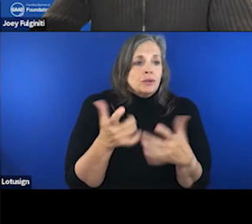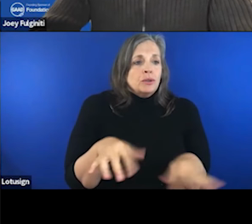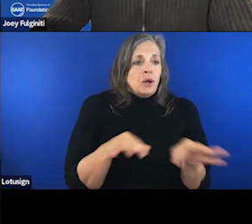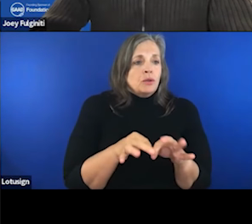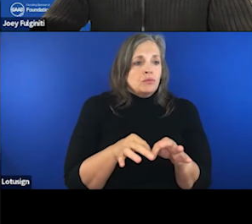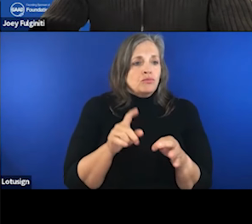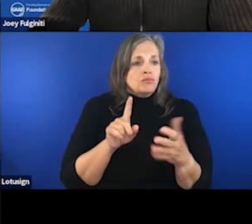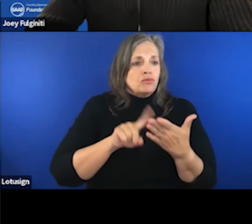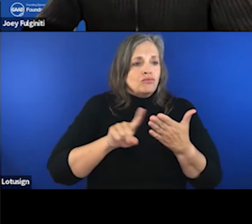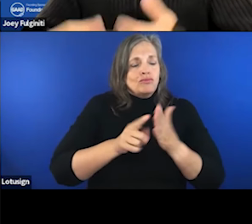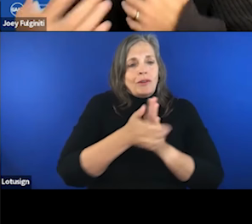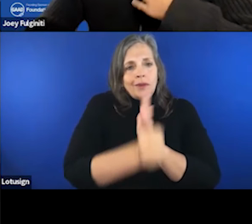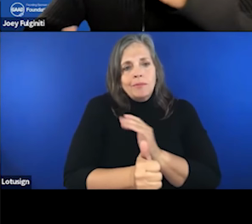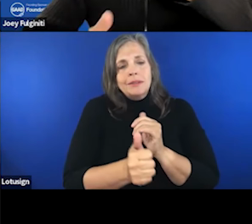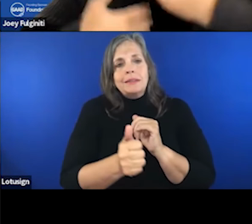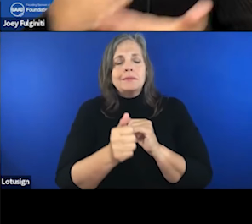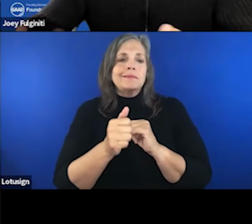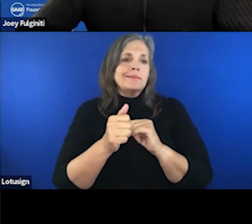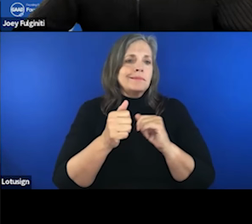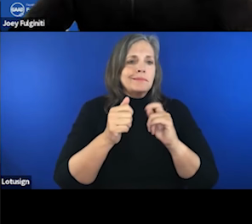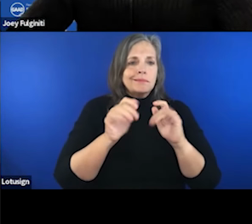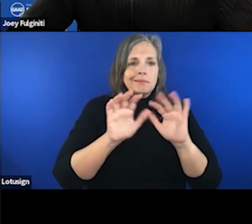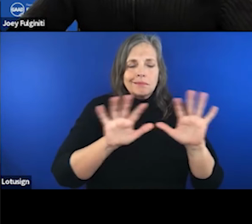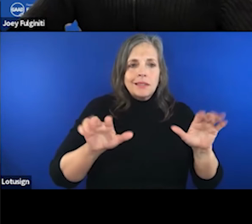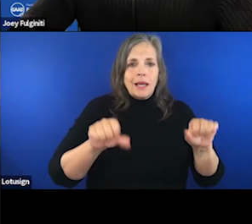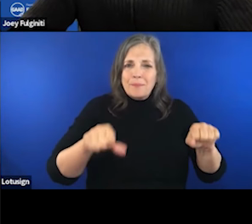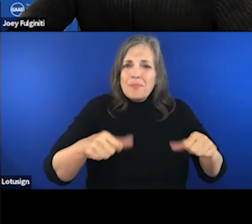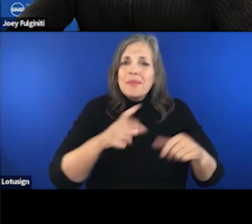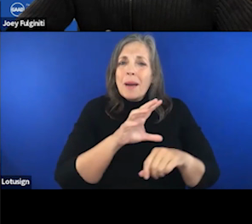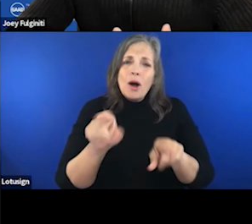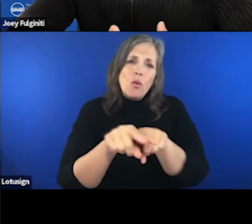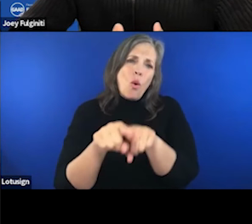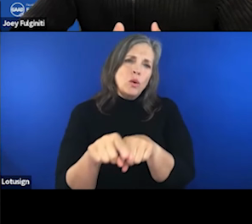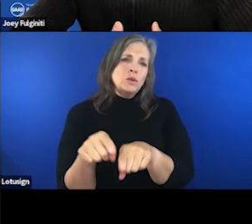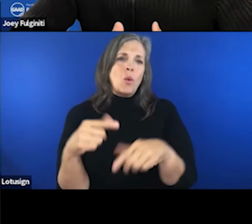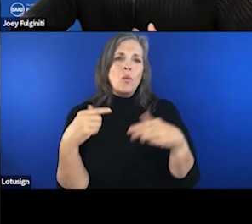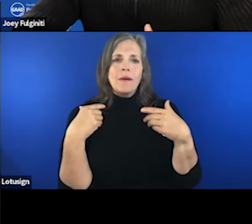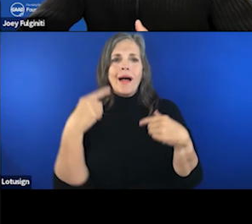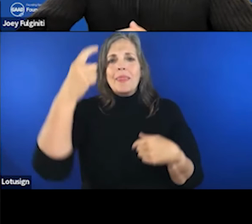as well so I I'm I'm imploring my designers to just take it upon themselves to learn that and